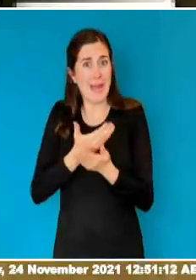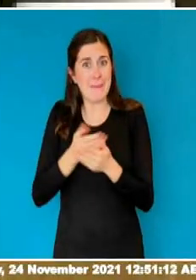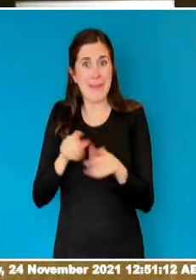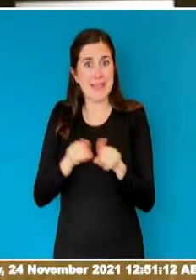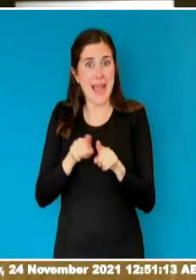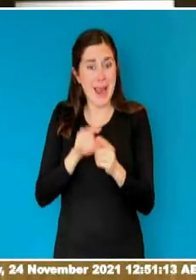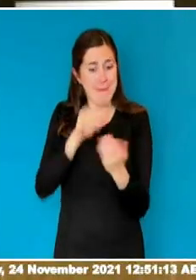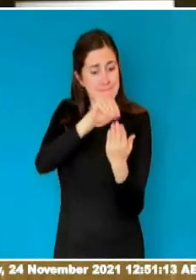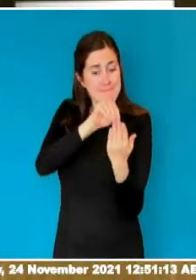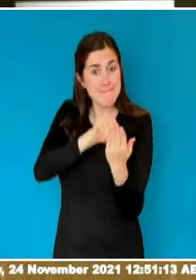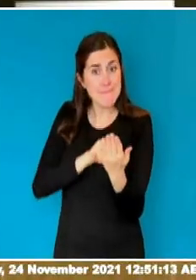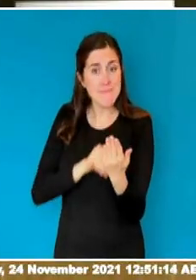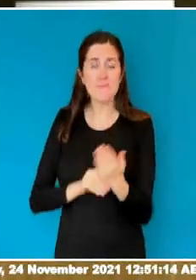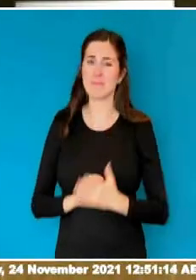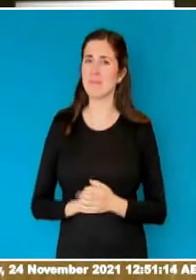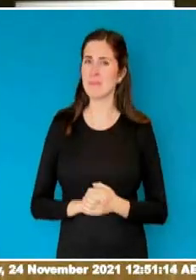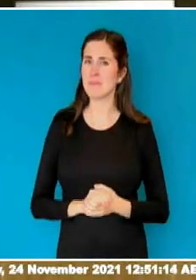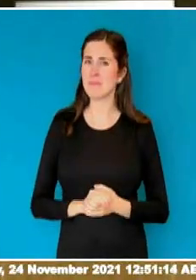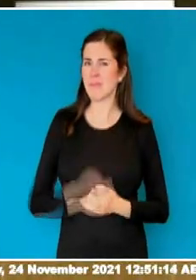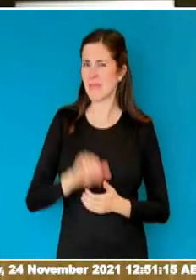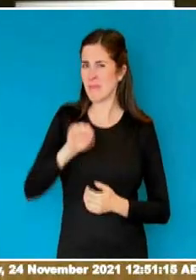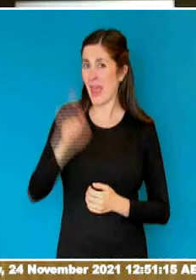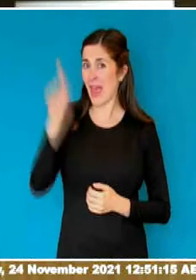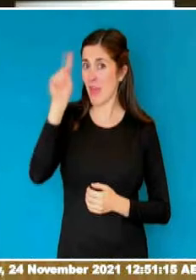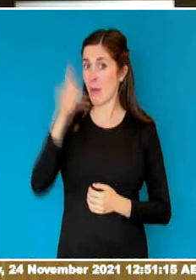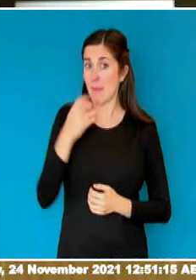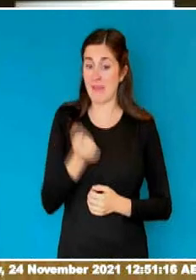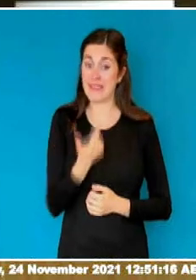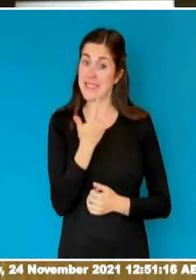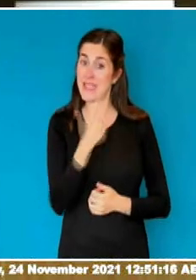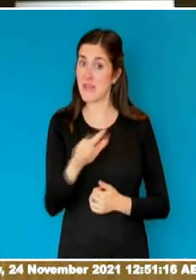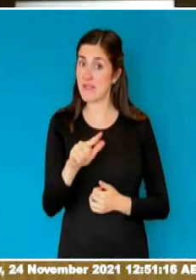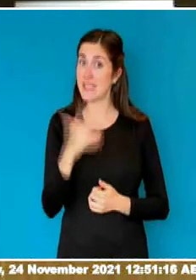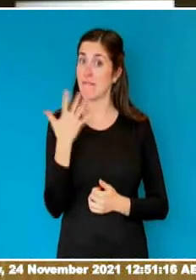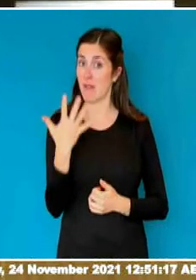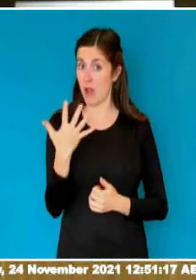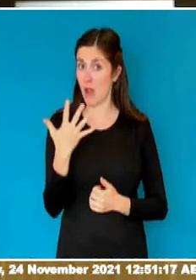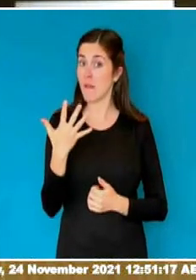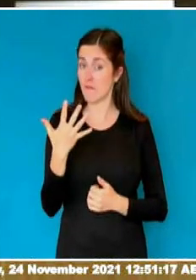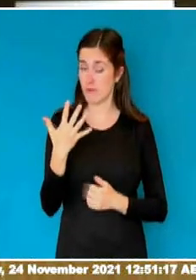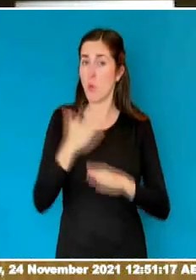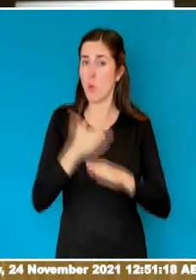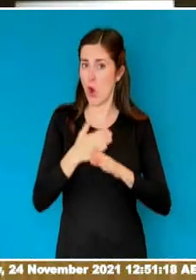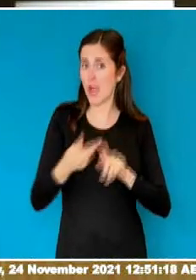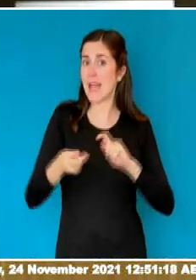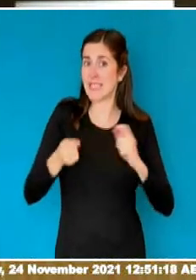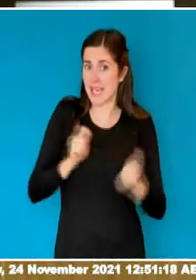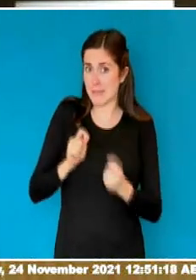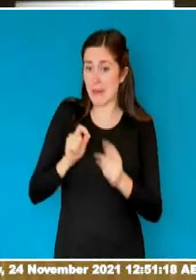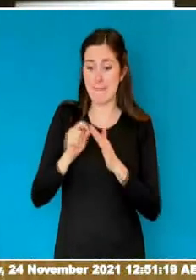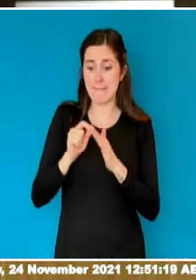We currently have approximately 75 in place, 75 employees with current passports.